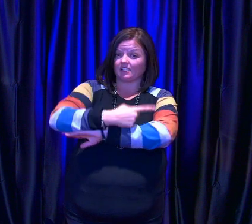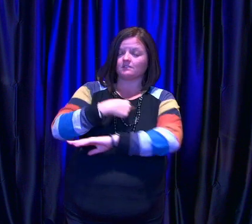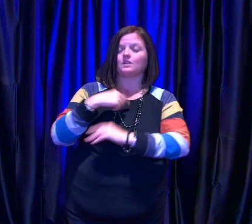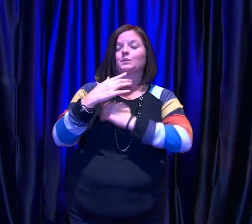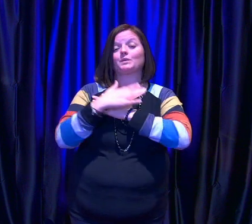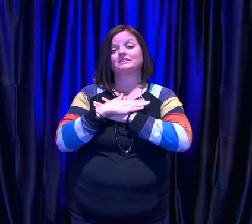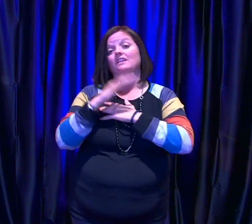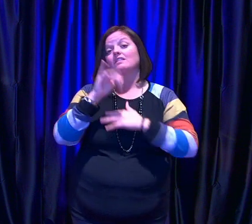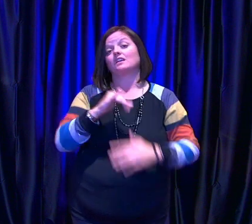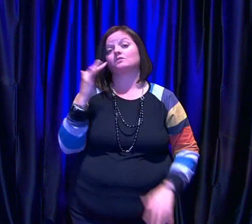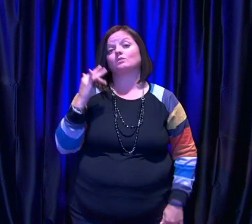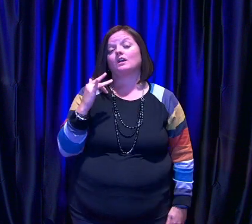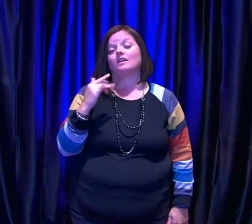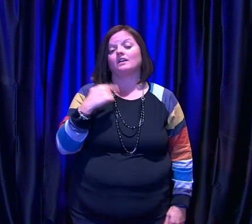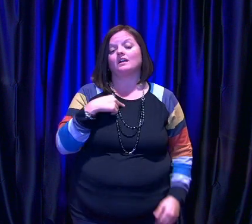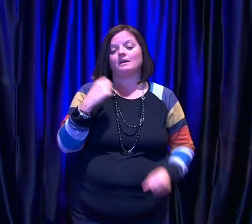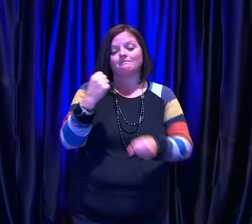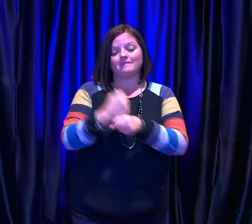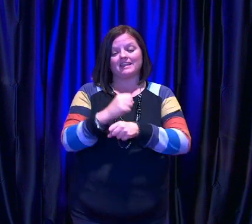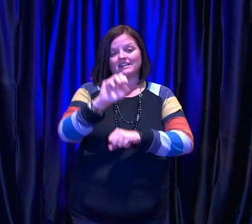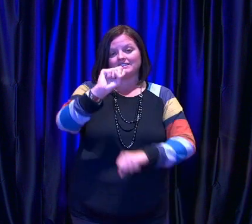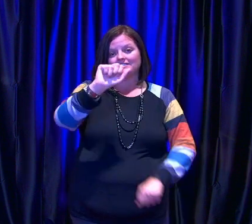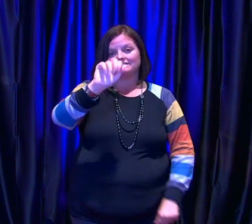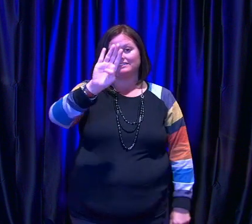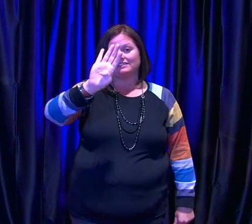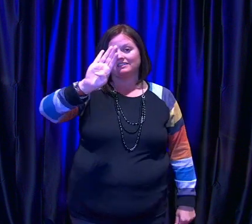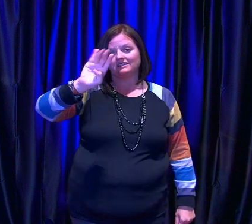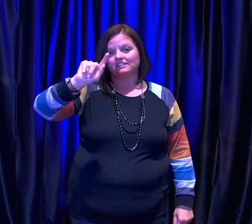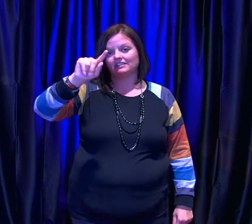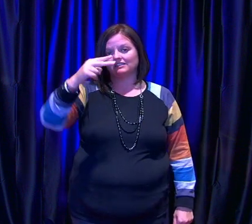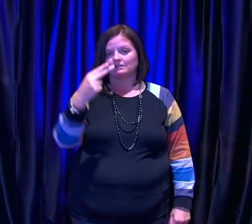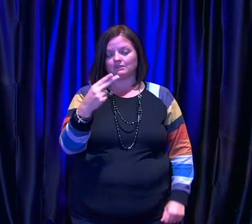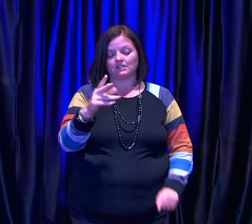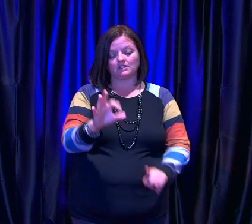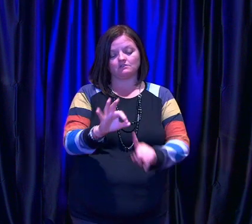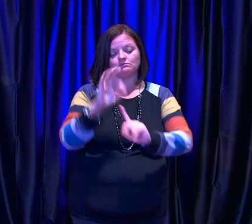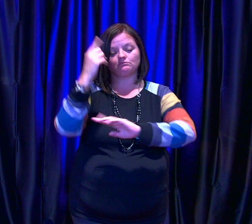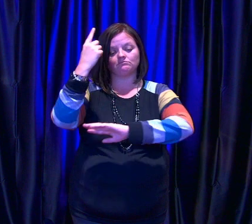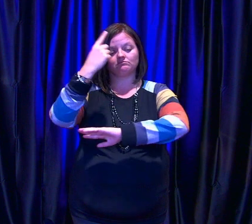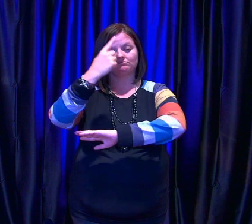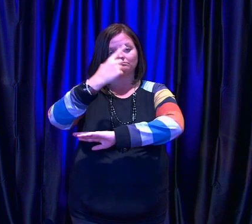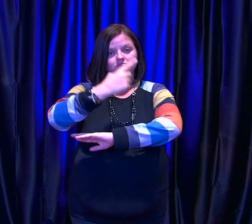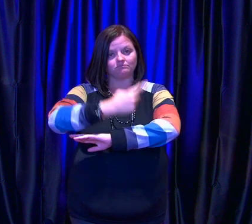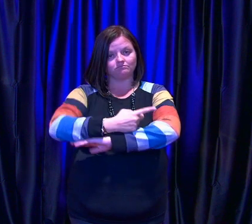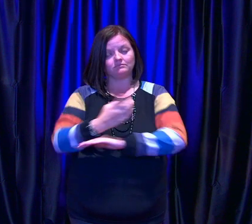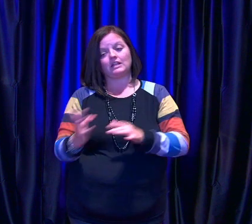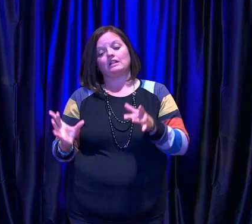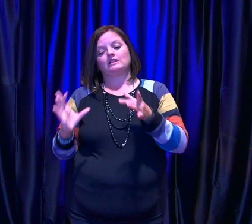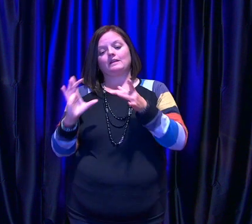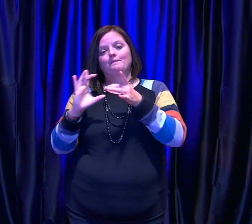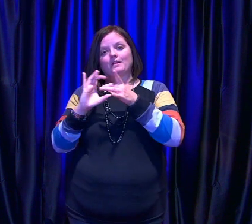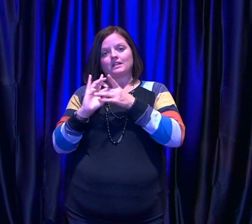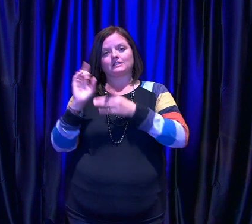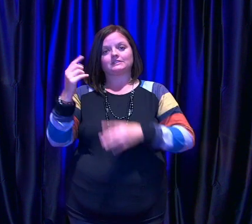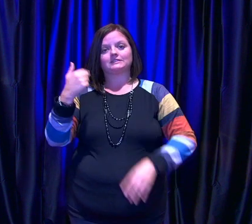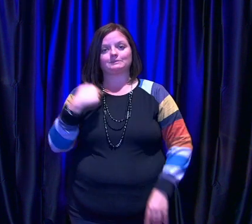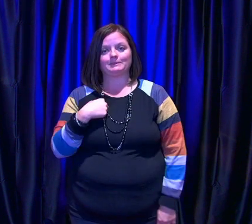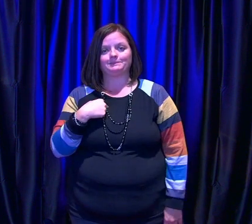that's why i made the sabbath a special day that belongs to me